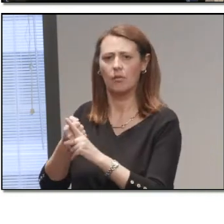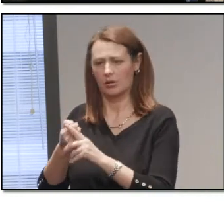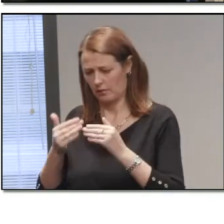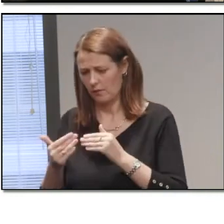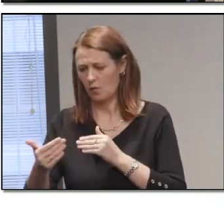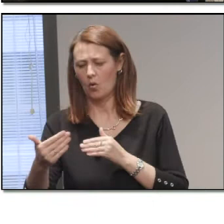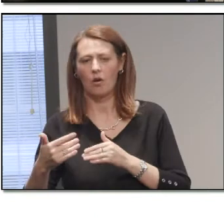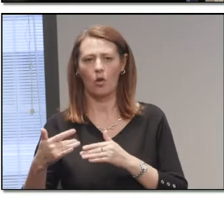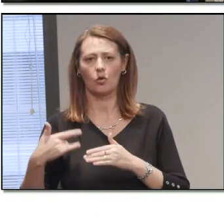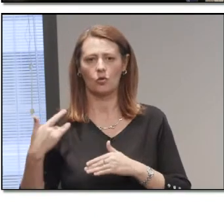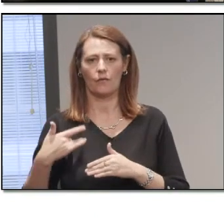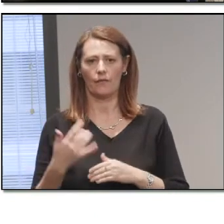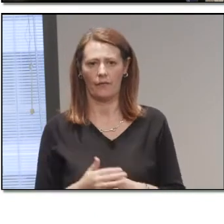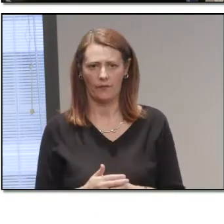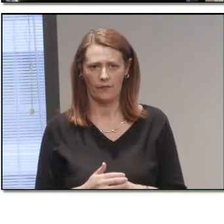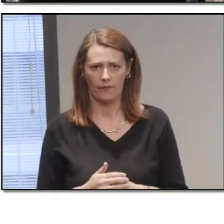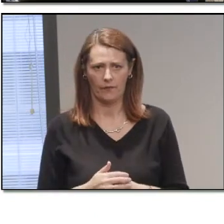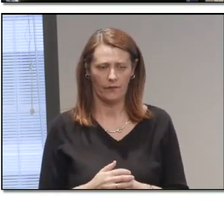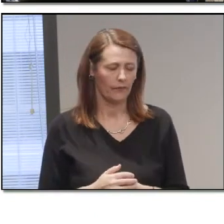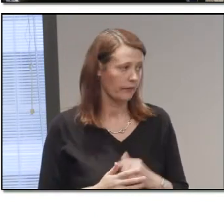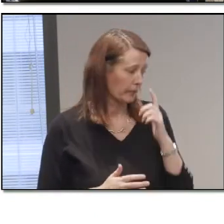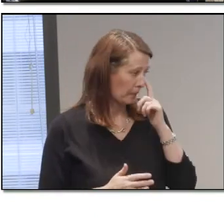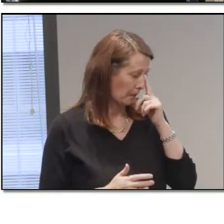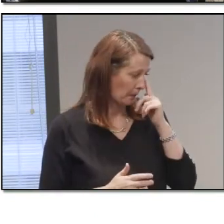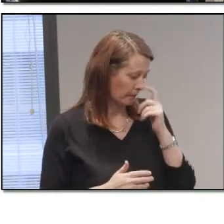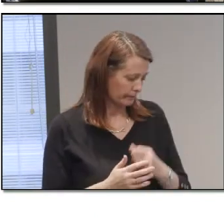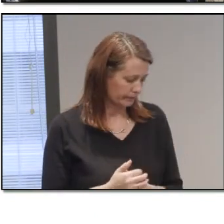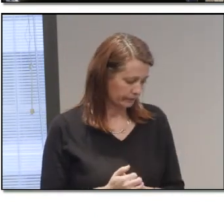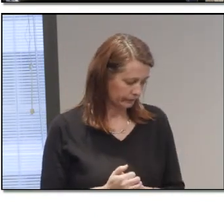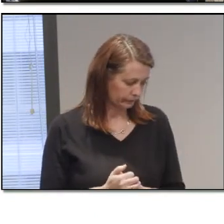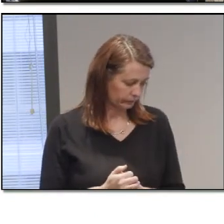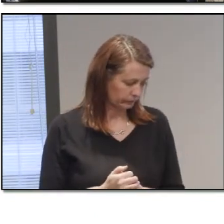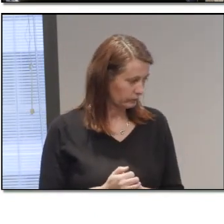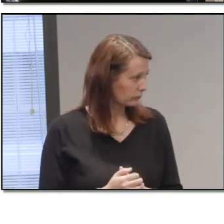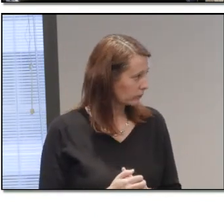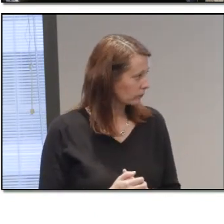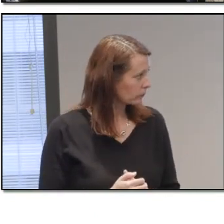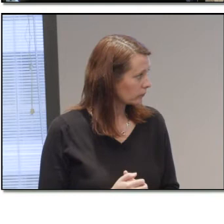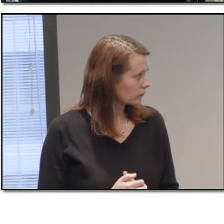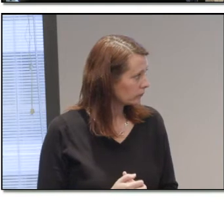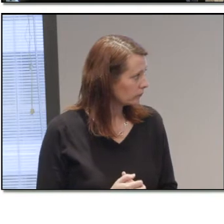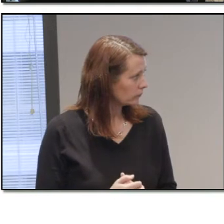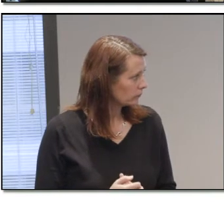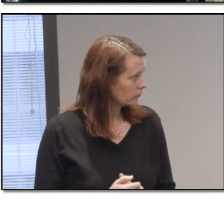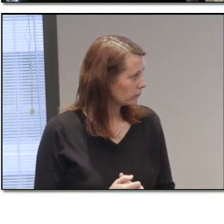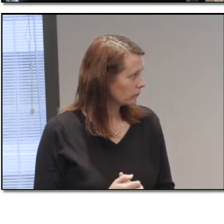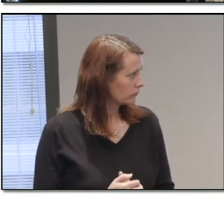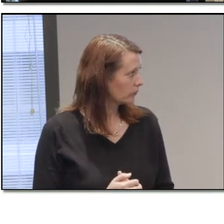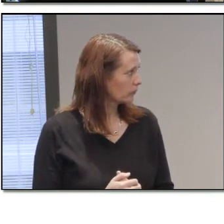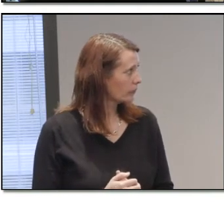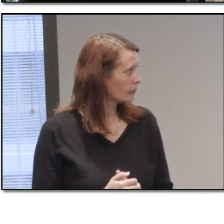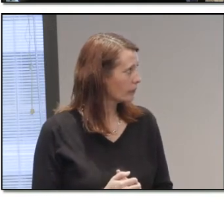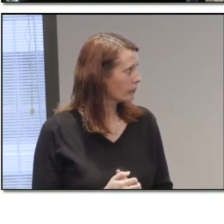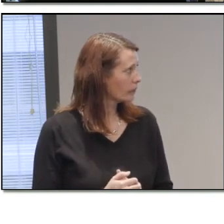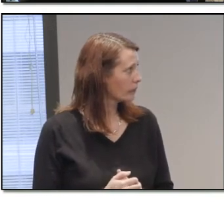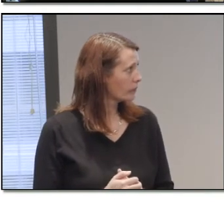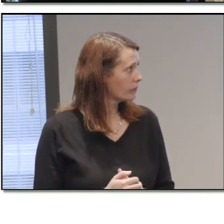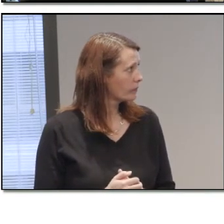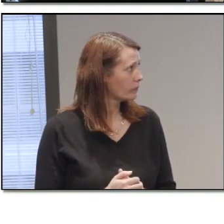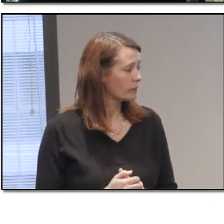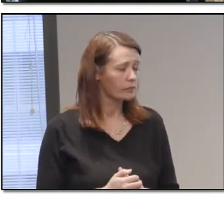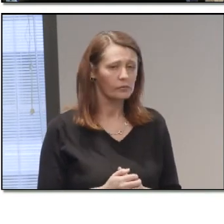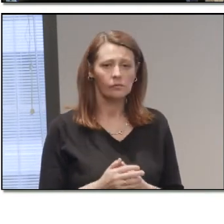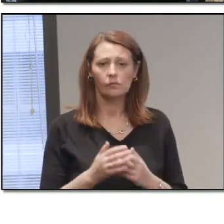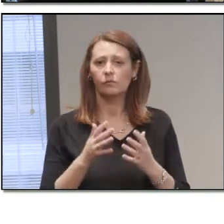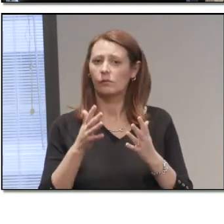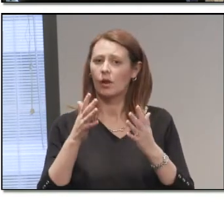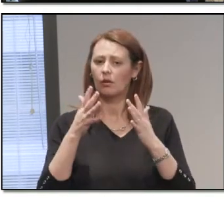lung function and respiratory health. So, there are lots of lots of ways you can